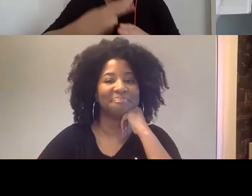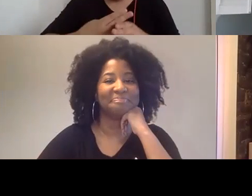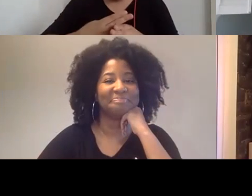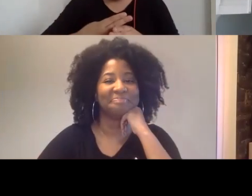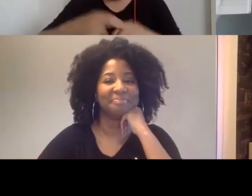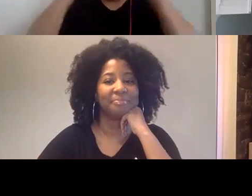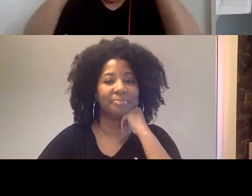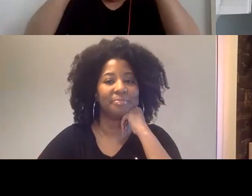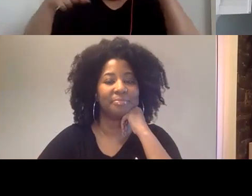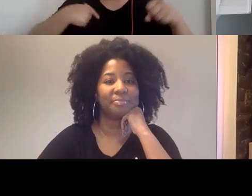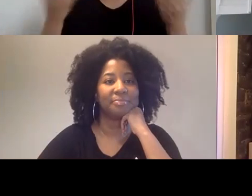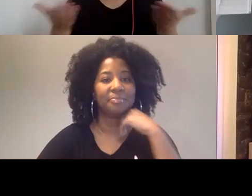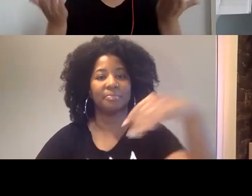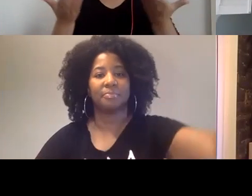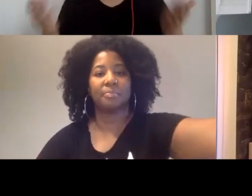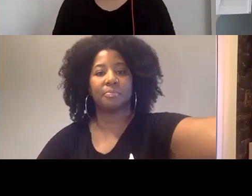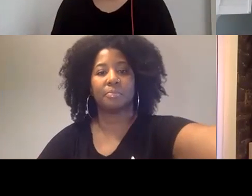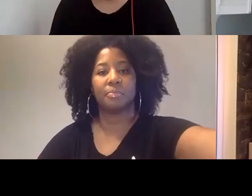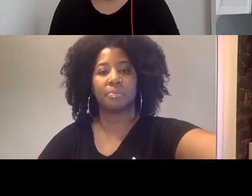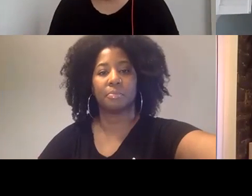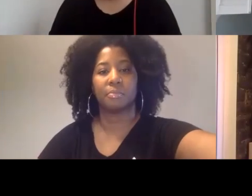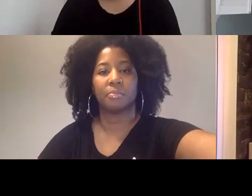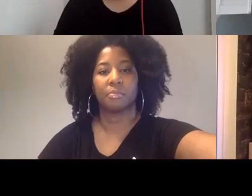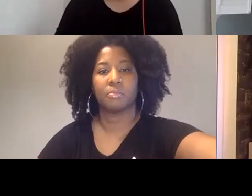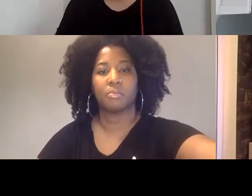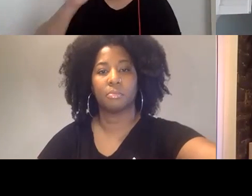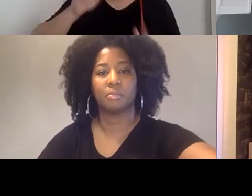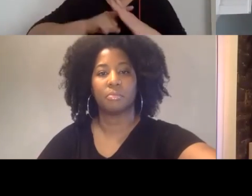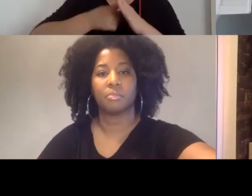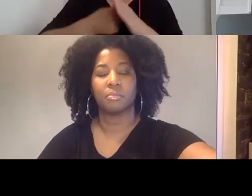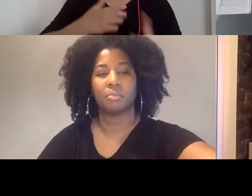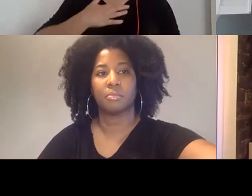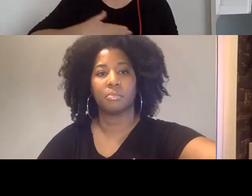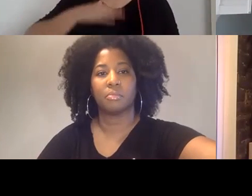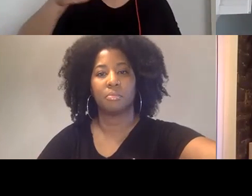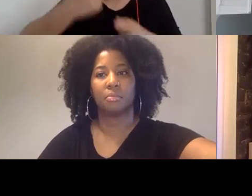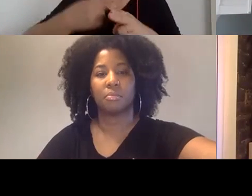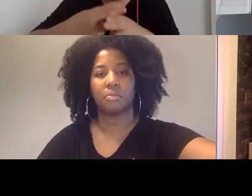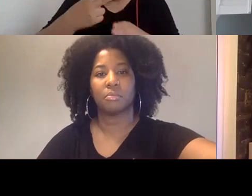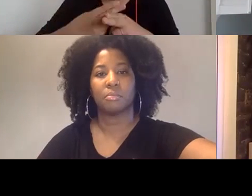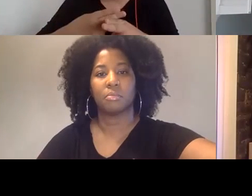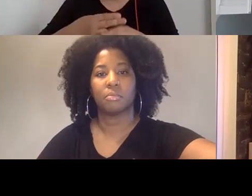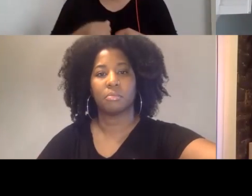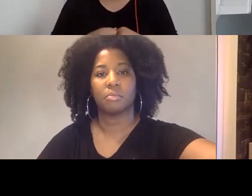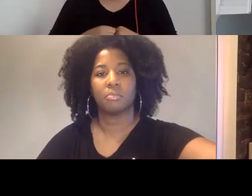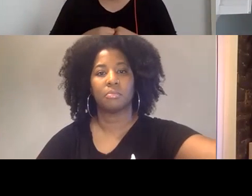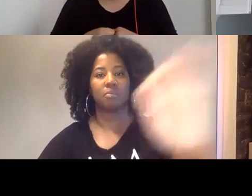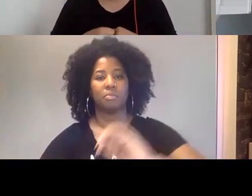So we'll start with everyone introducing themselves and we have our whole spiel that we go through but I think for